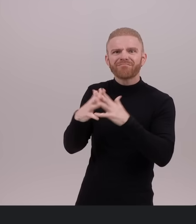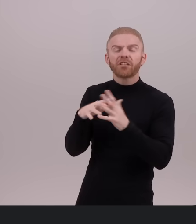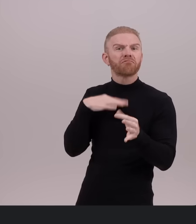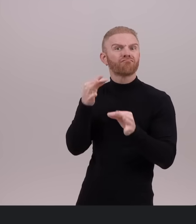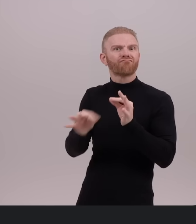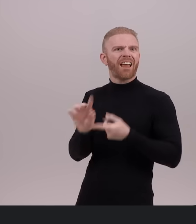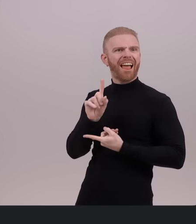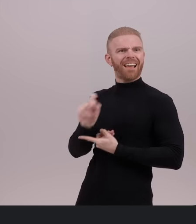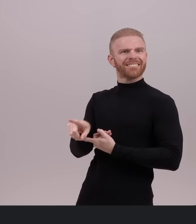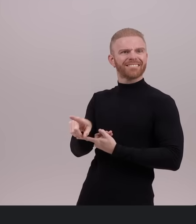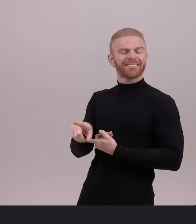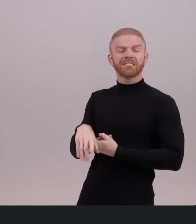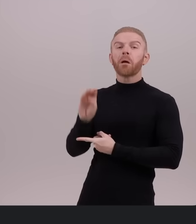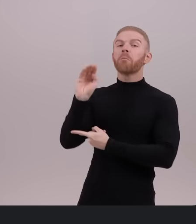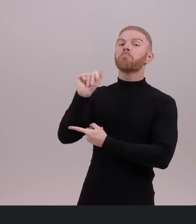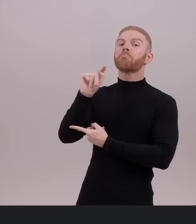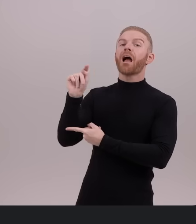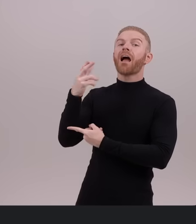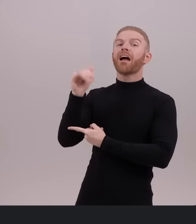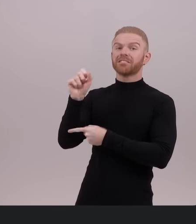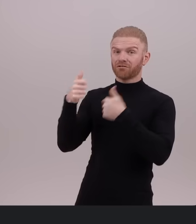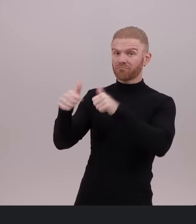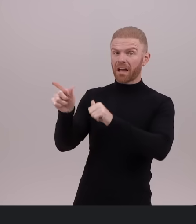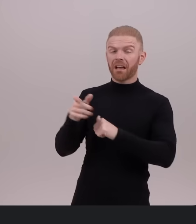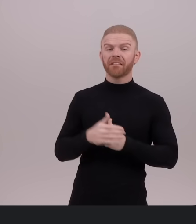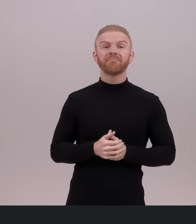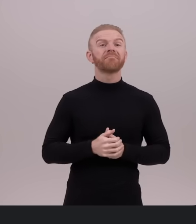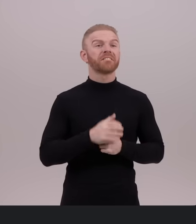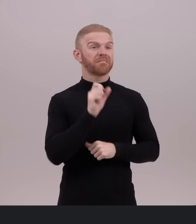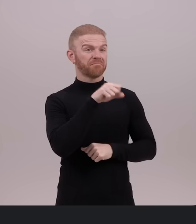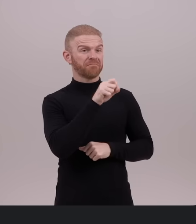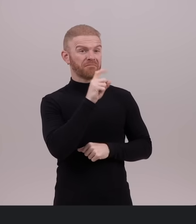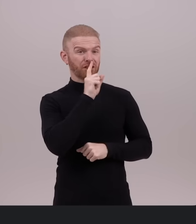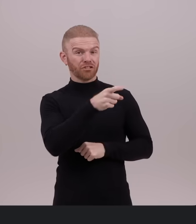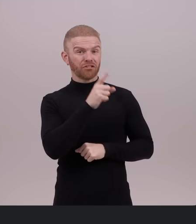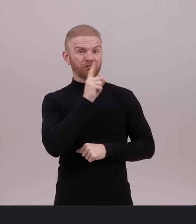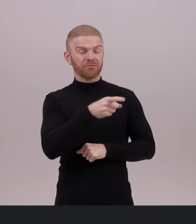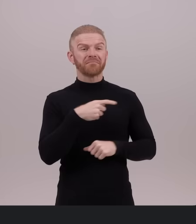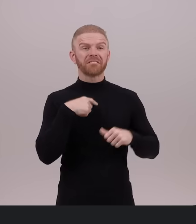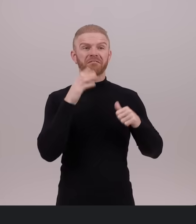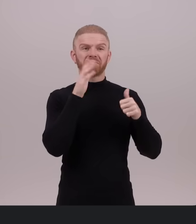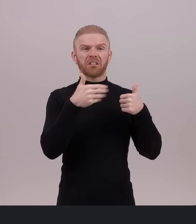Matthias, can you give it a try? Absolutely. Let me open Antigravity and here I can just prompt: